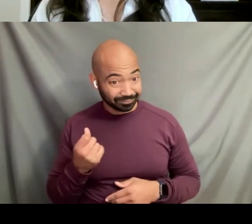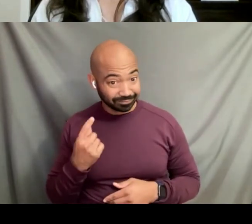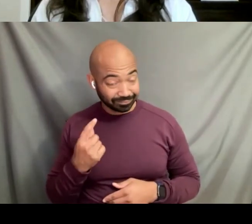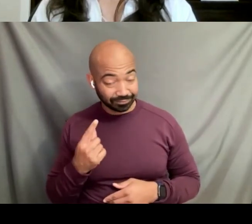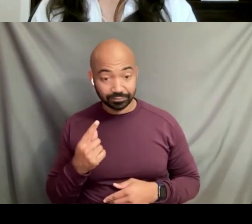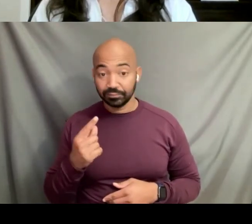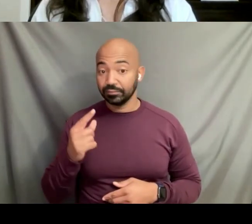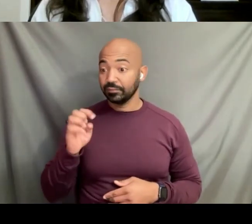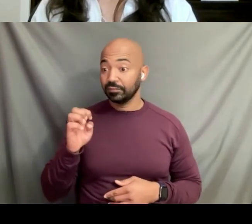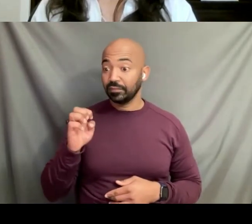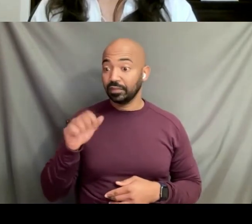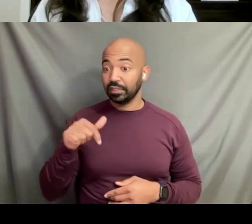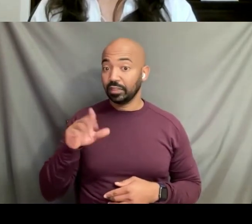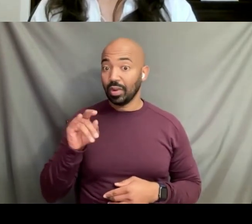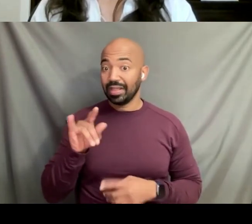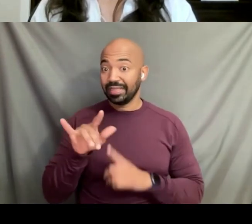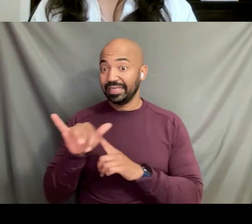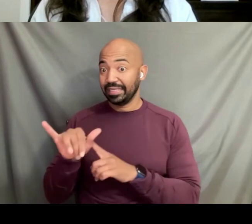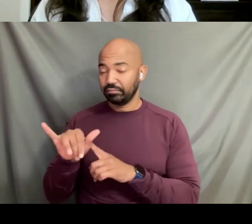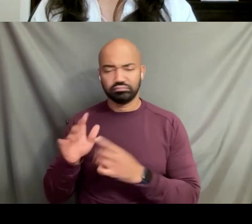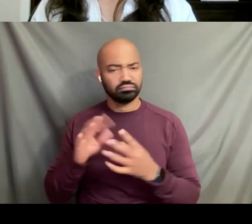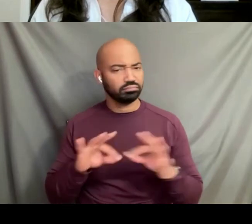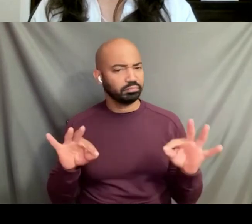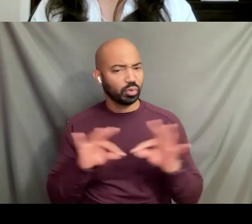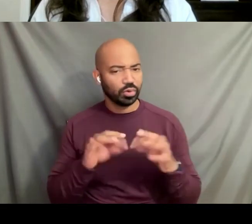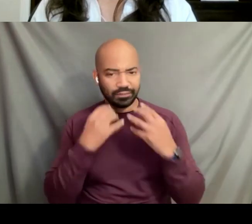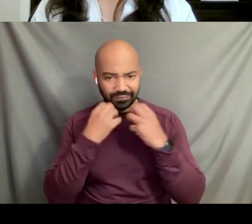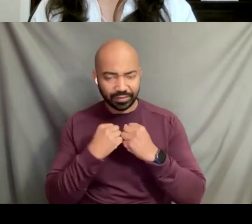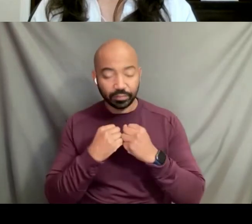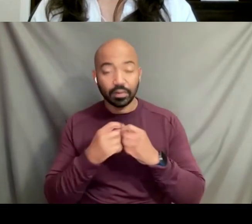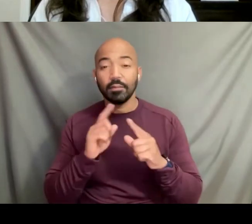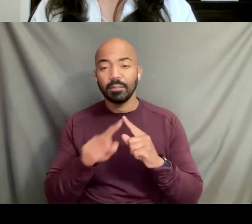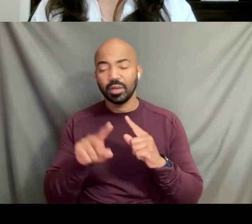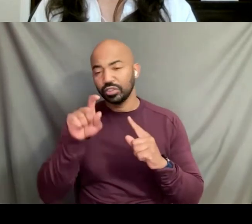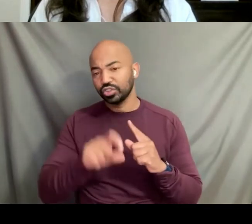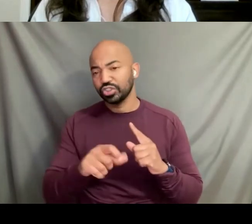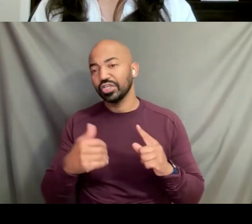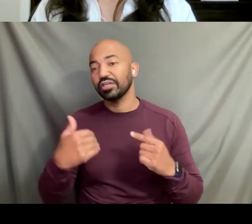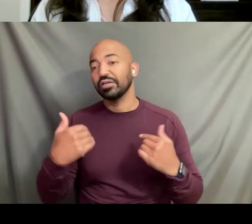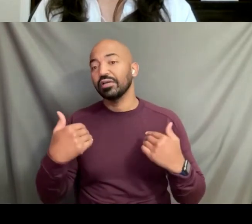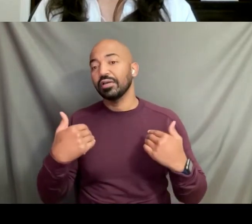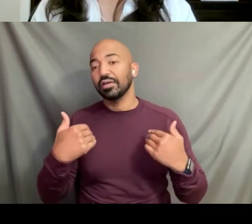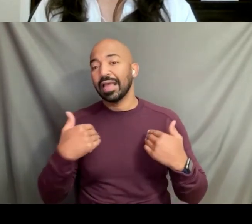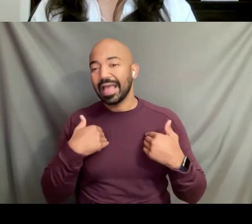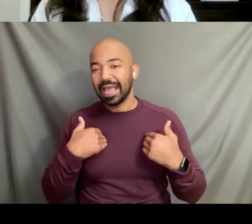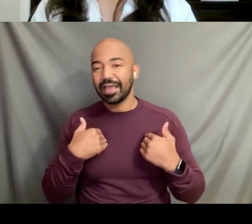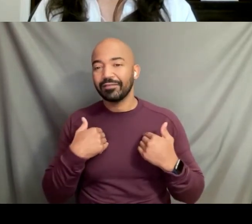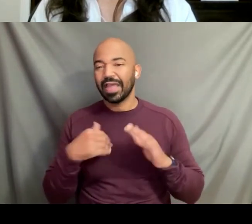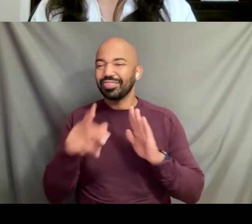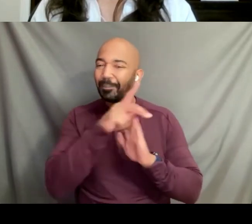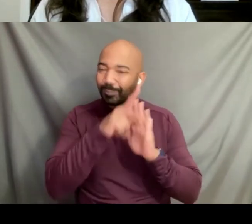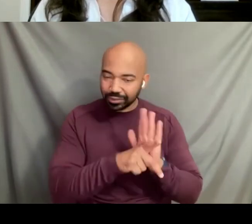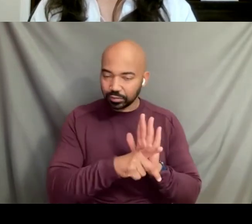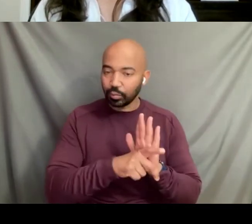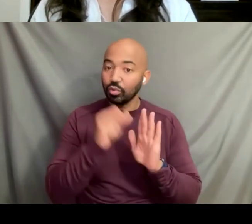student orientation should be organized with the principle of equity, because that is the key that